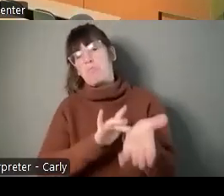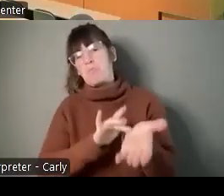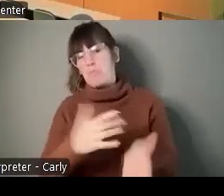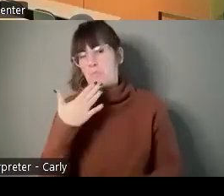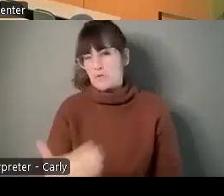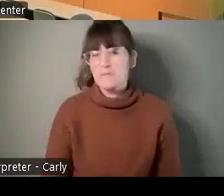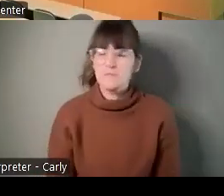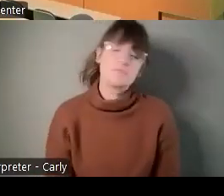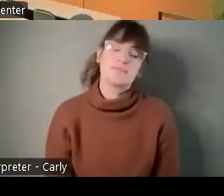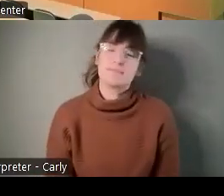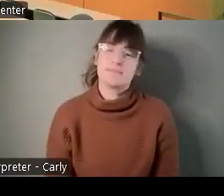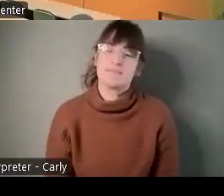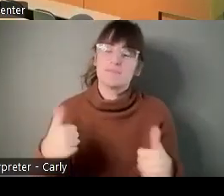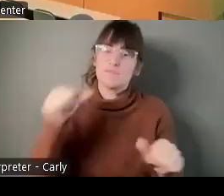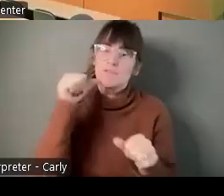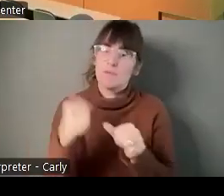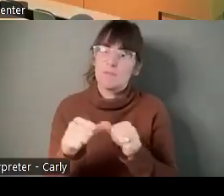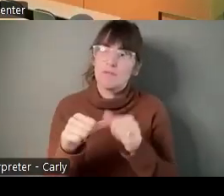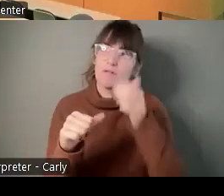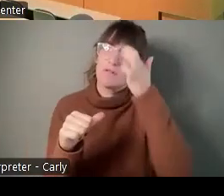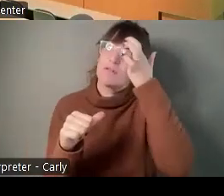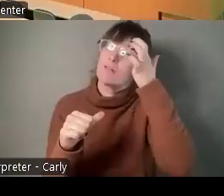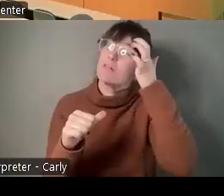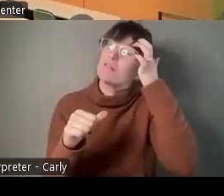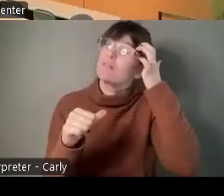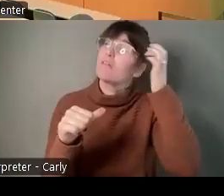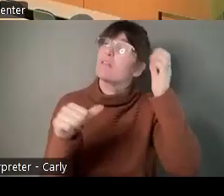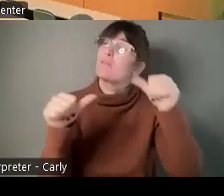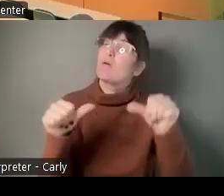Uh I'm trying to remember the poster numbers off the top of my head, but it's also replicable.